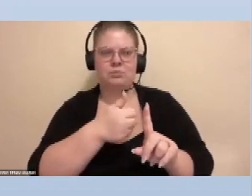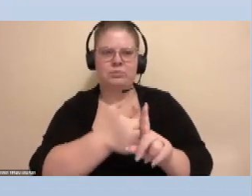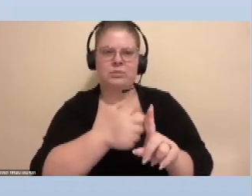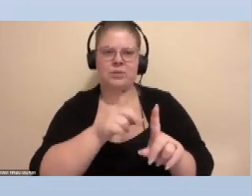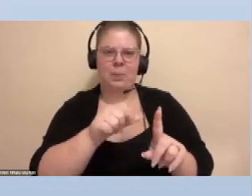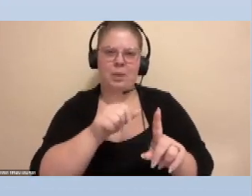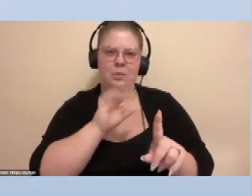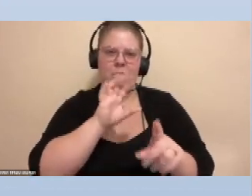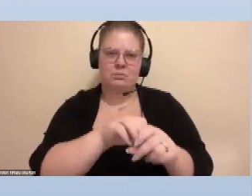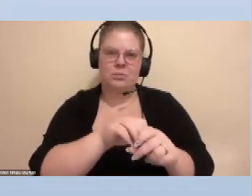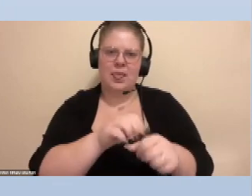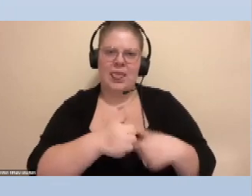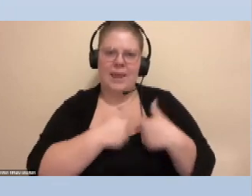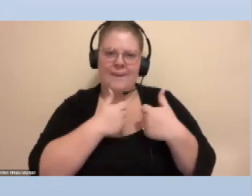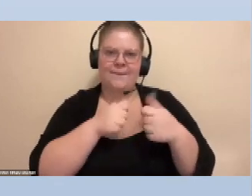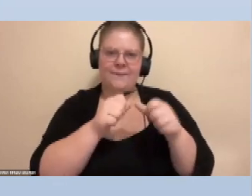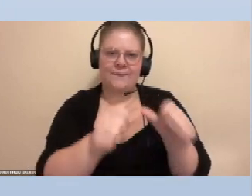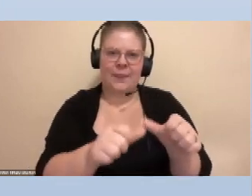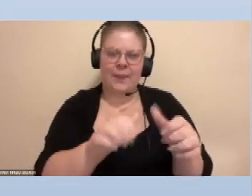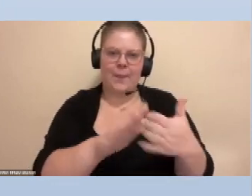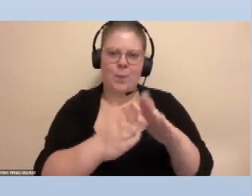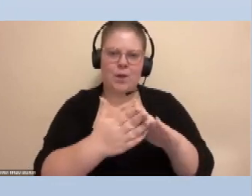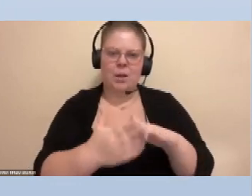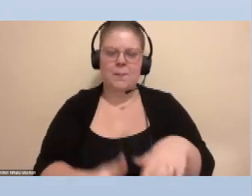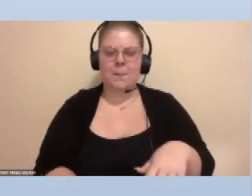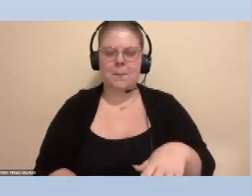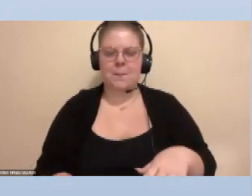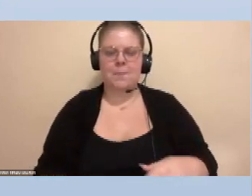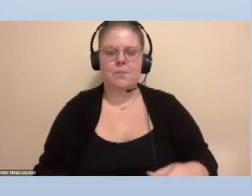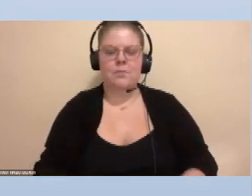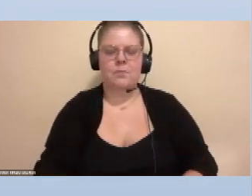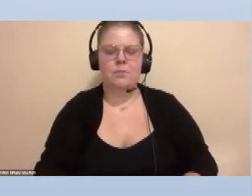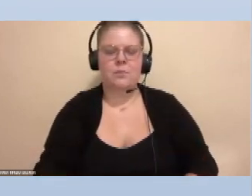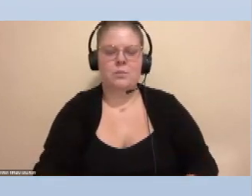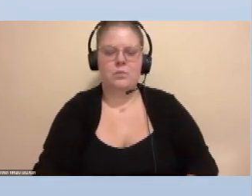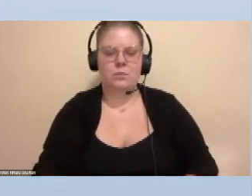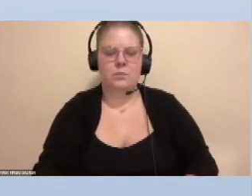to potentially gather some of that,